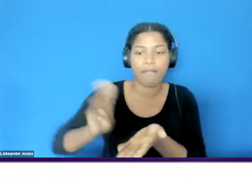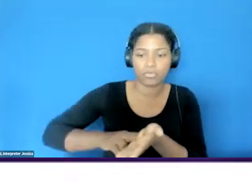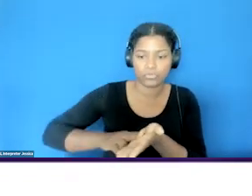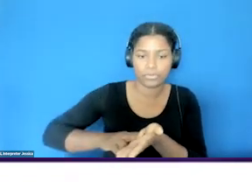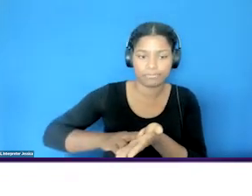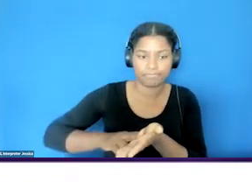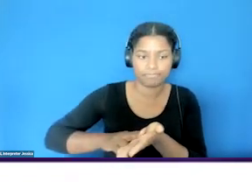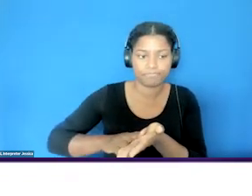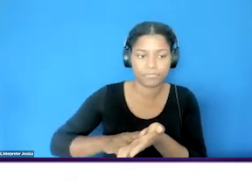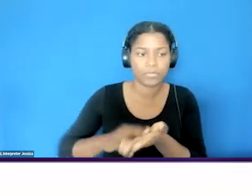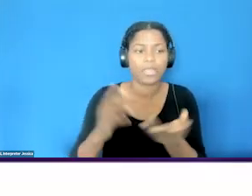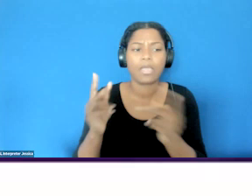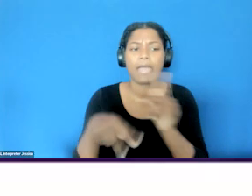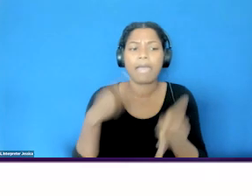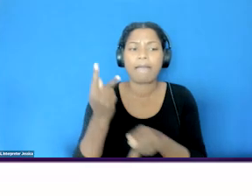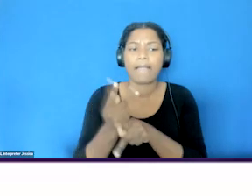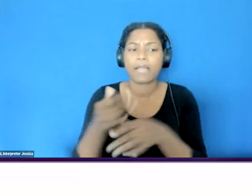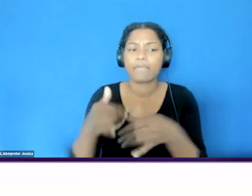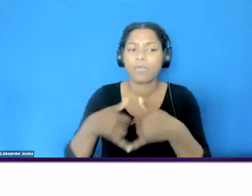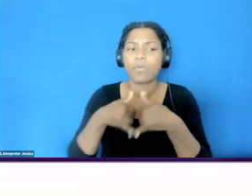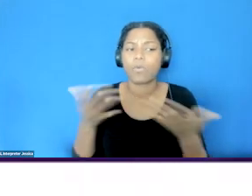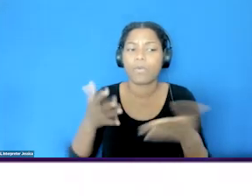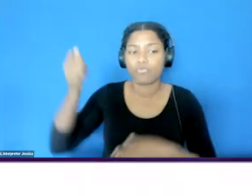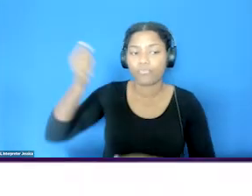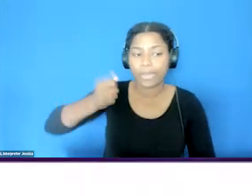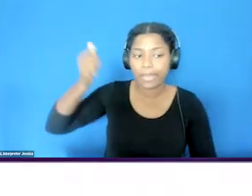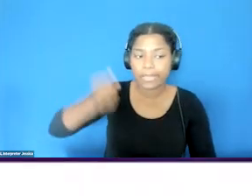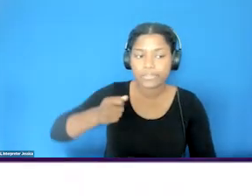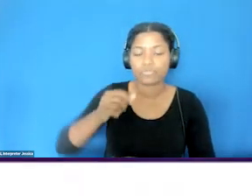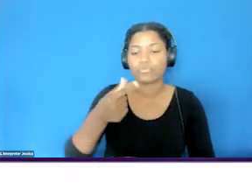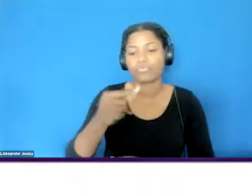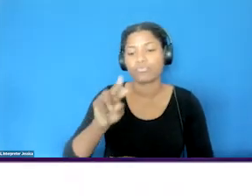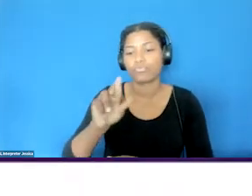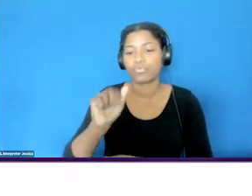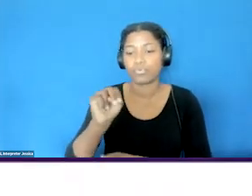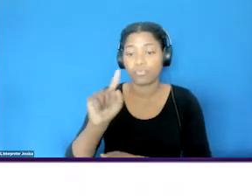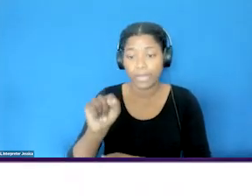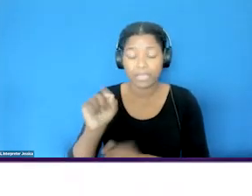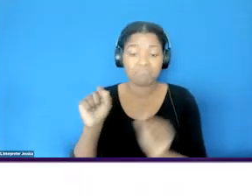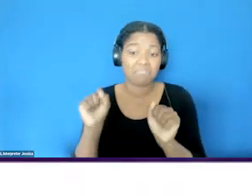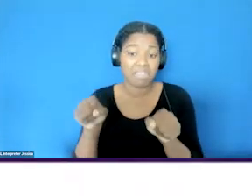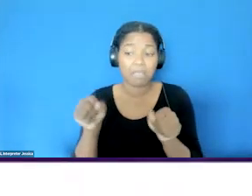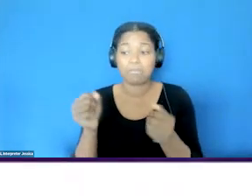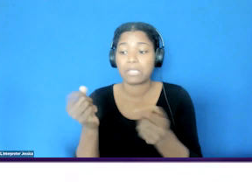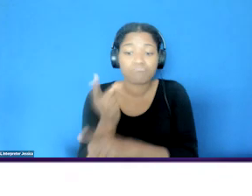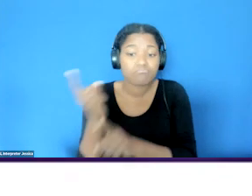So the type of assistance awards, or grants: Grant could either be standard or continuing.